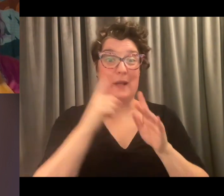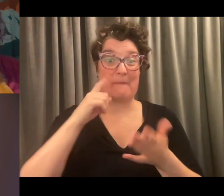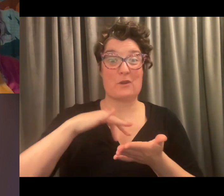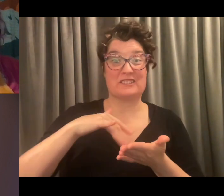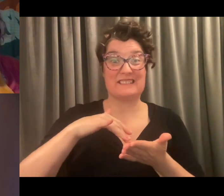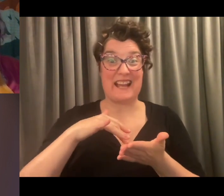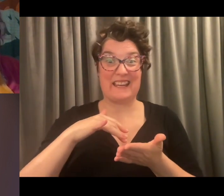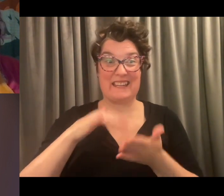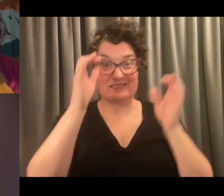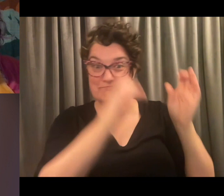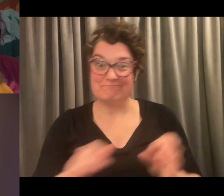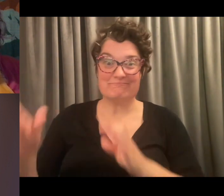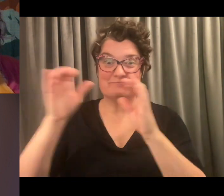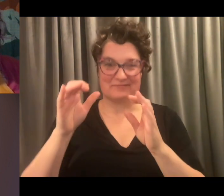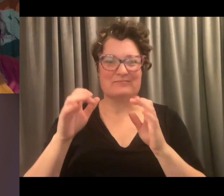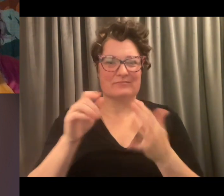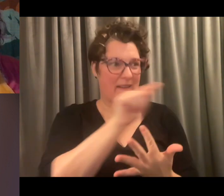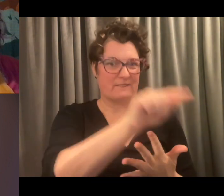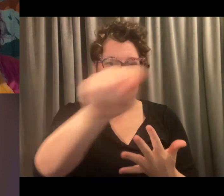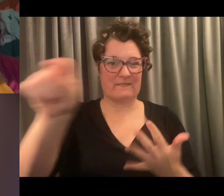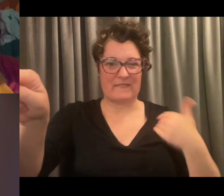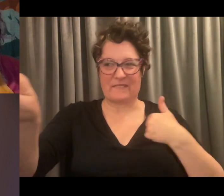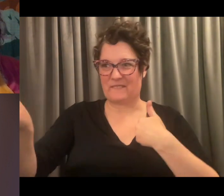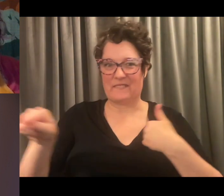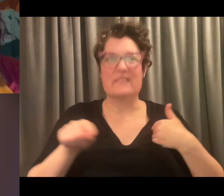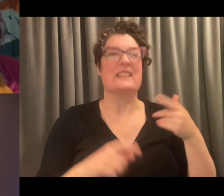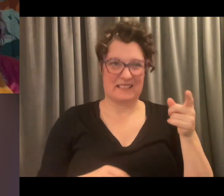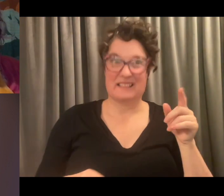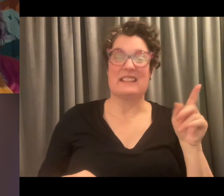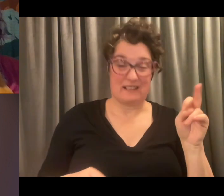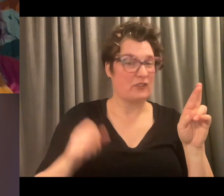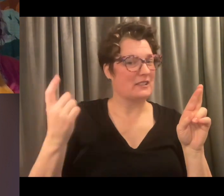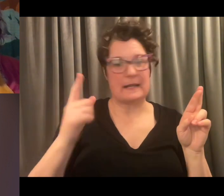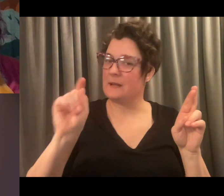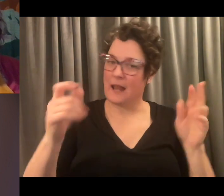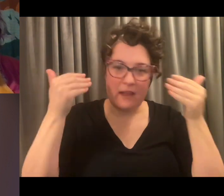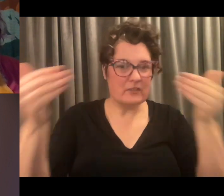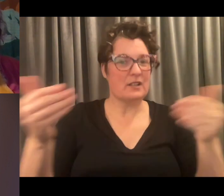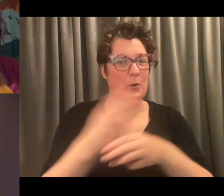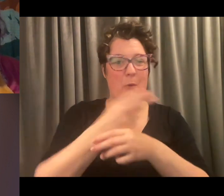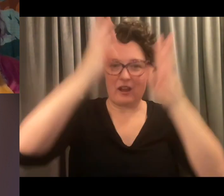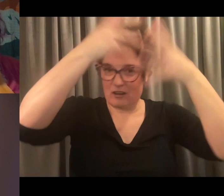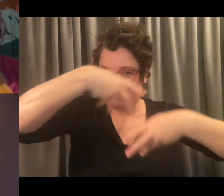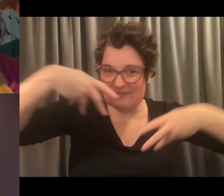Never: Somebody's, somebody's gonna have to go all out and wear veils and turbans, Rebekah: and find out what claps are